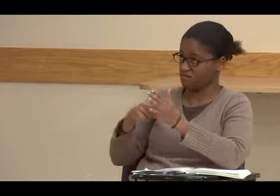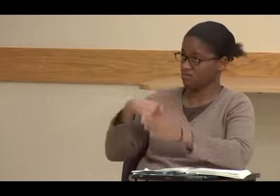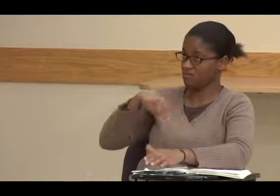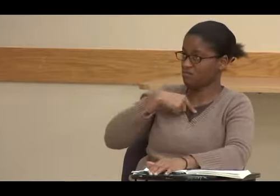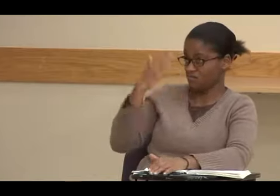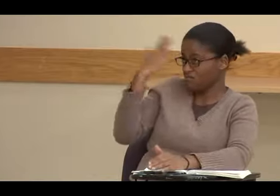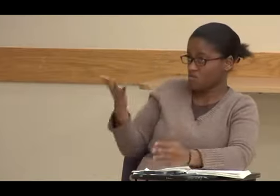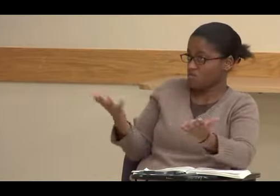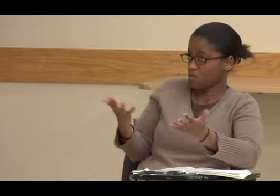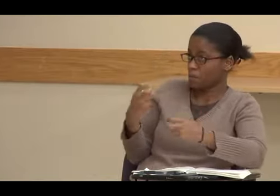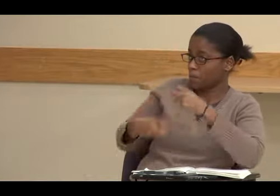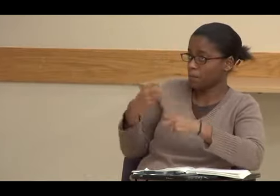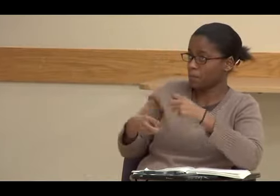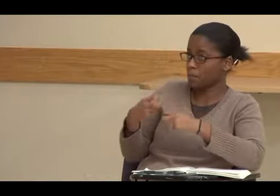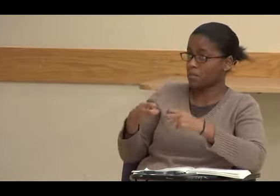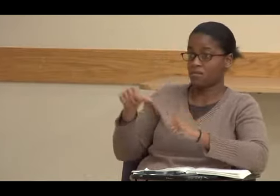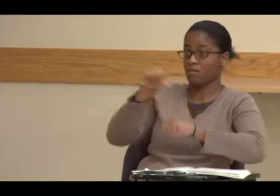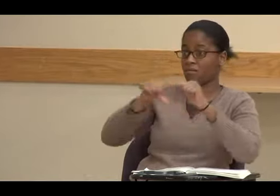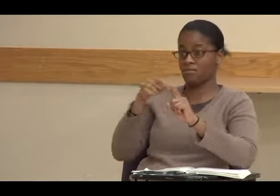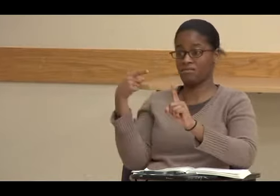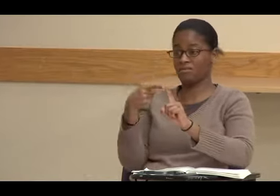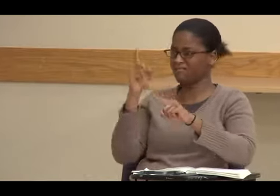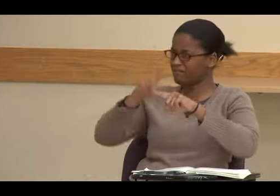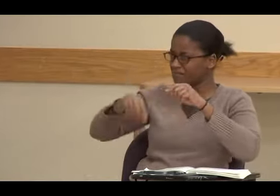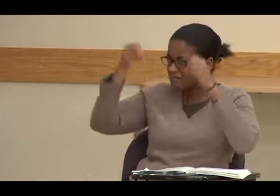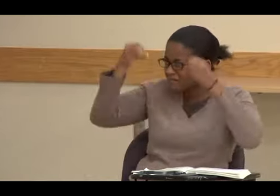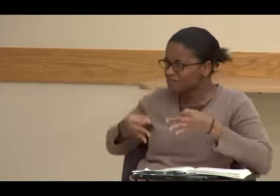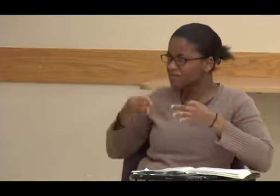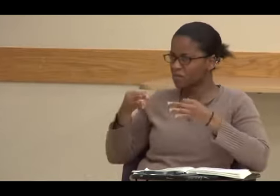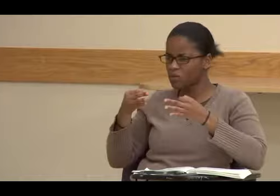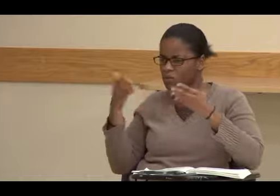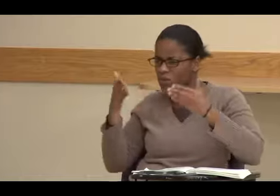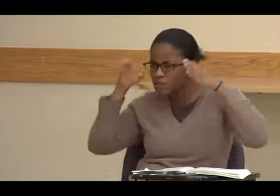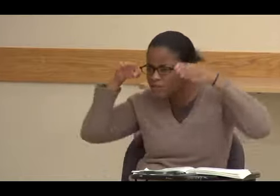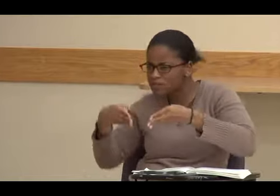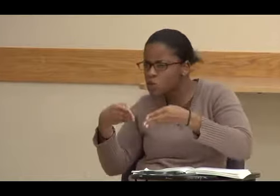then you don't know what the problems are. Scientists can't decide where